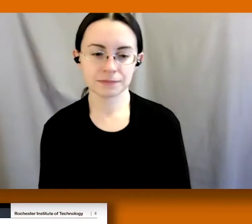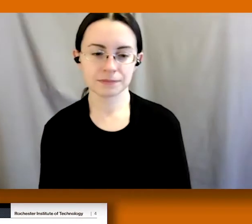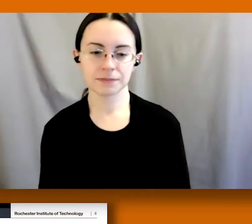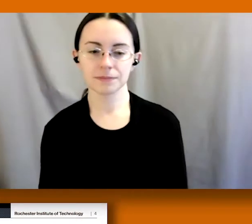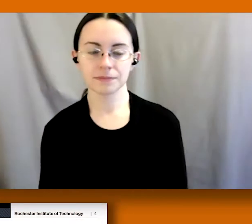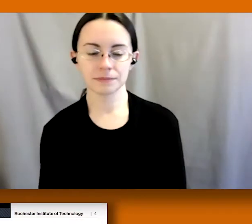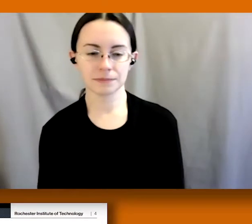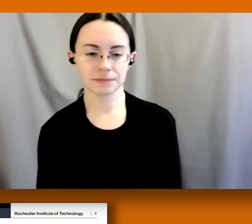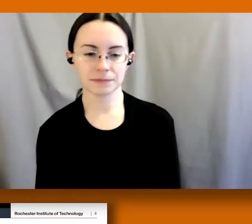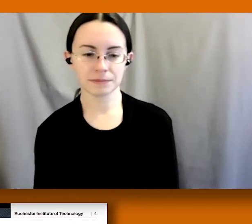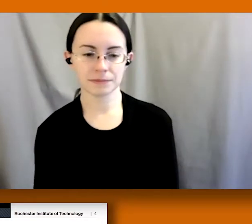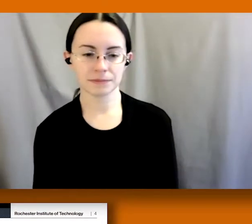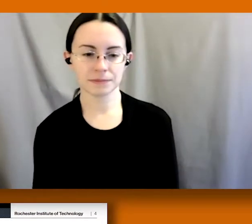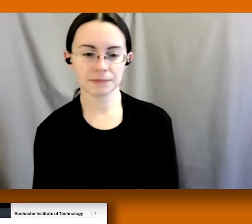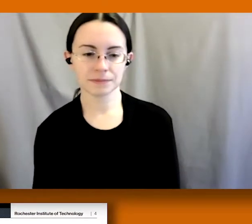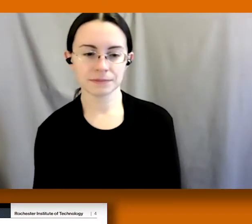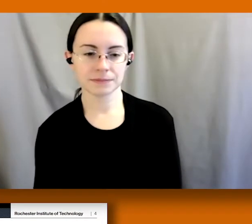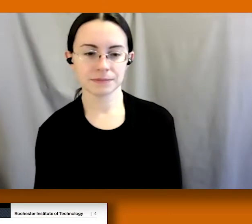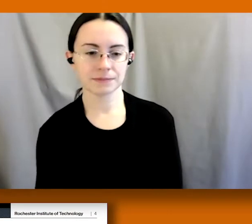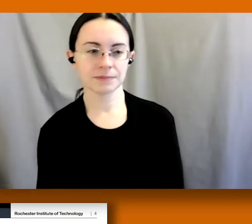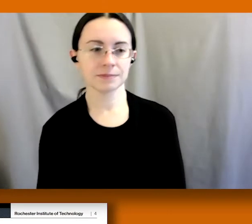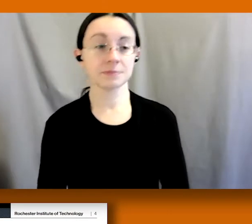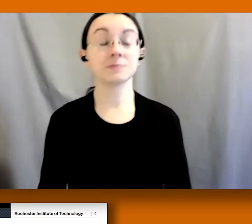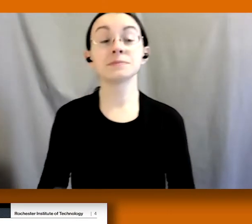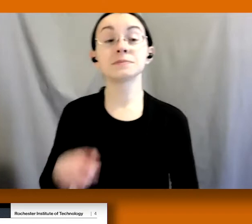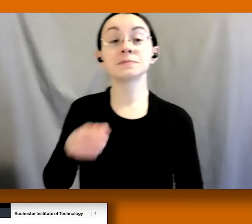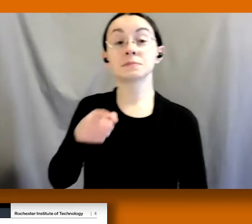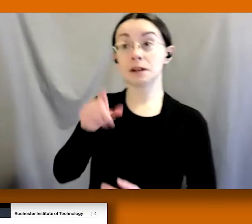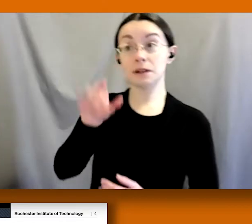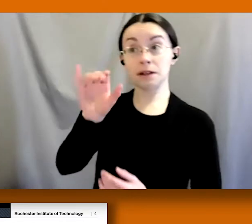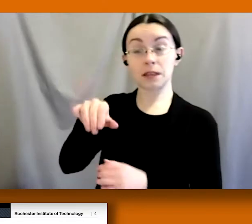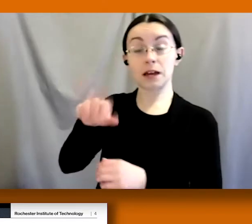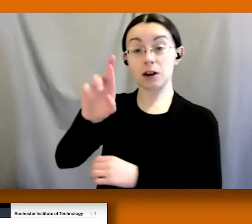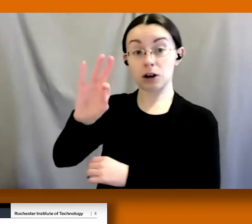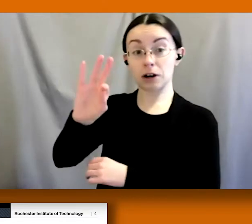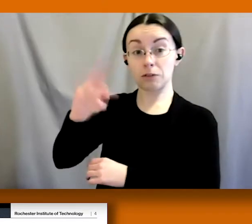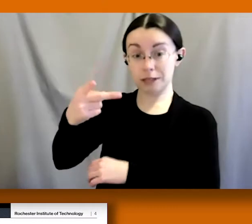When reading through the solicitation, or the RFP, um...